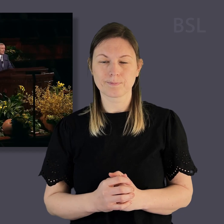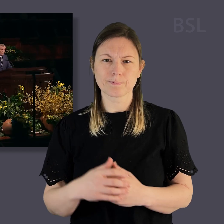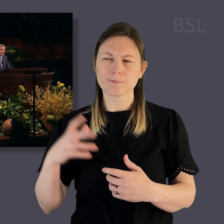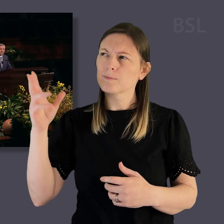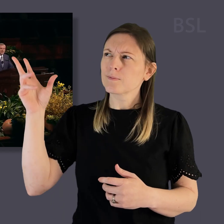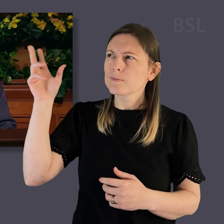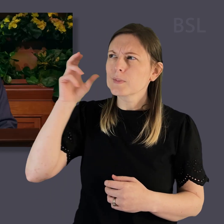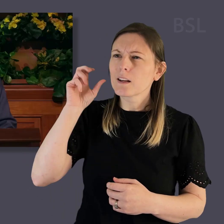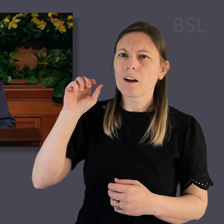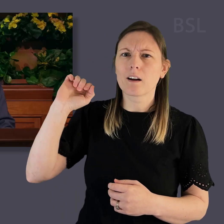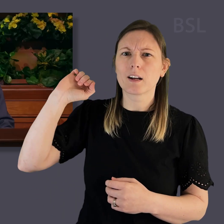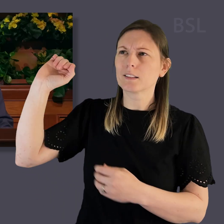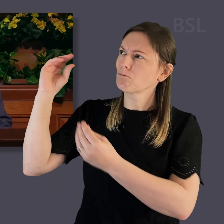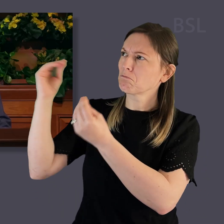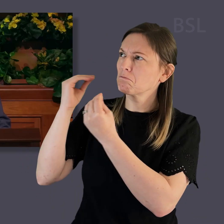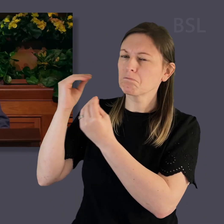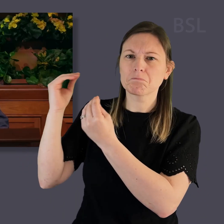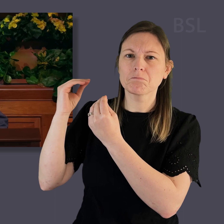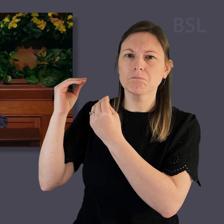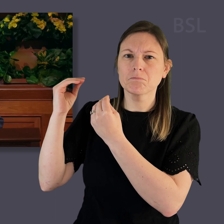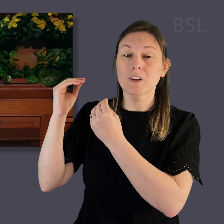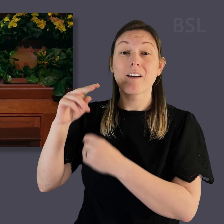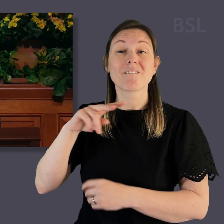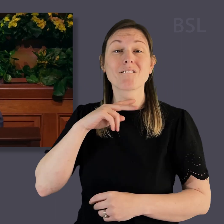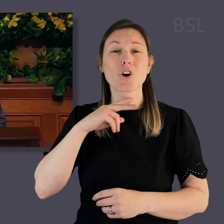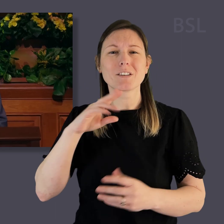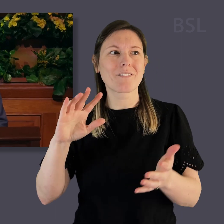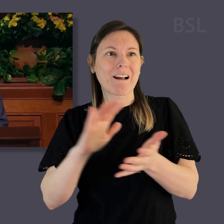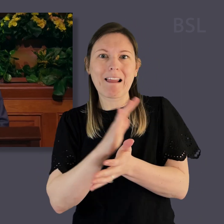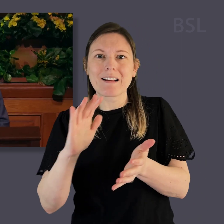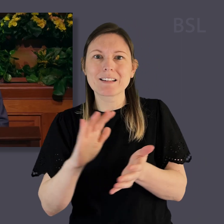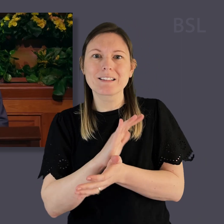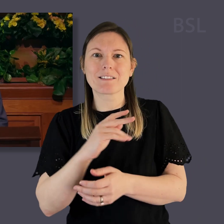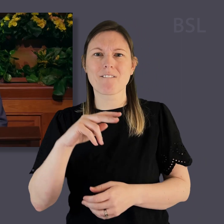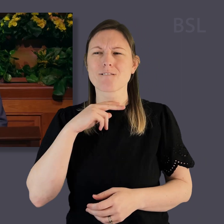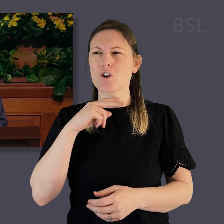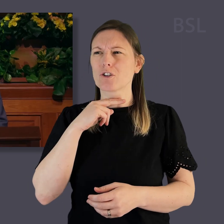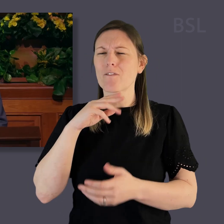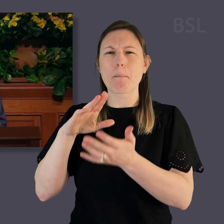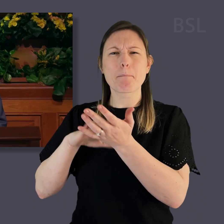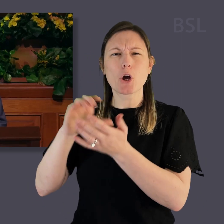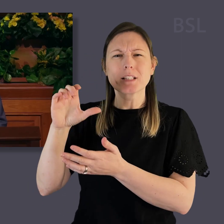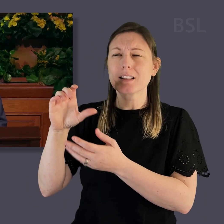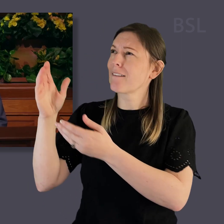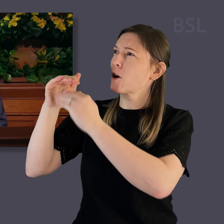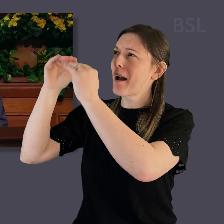Now what do we hear in the gospel which we have received? A voice of gladness, a voice of mercy from heaven